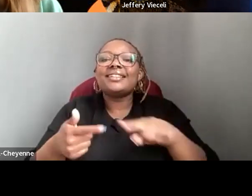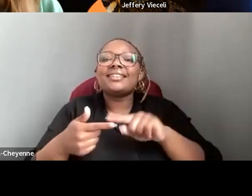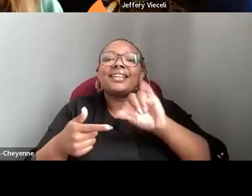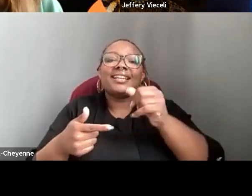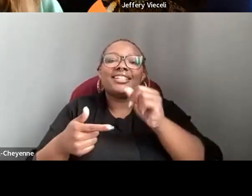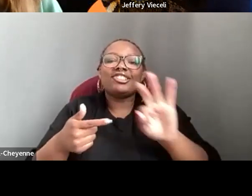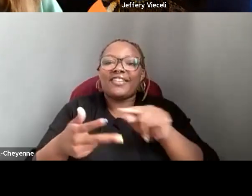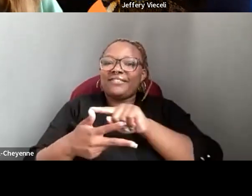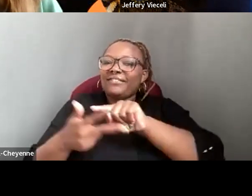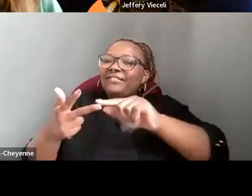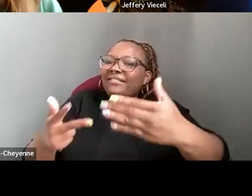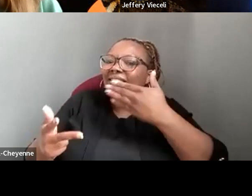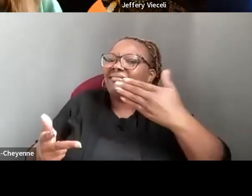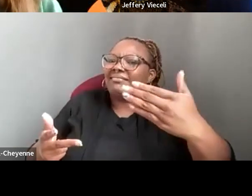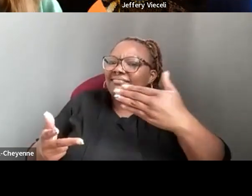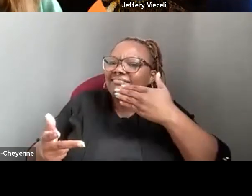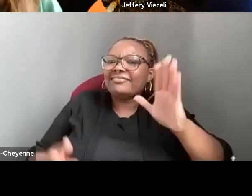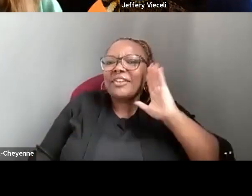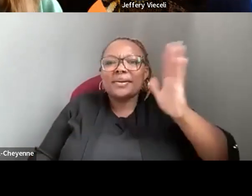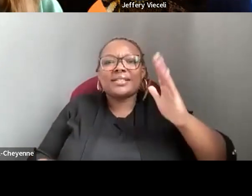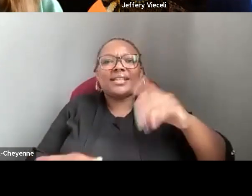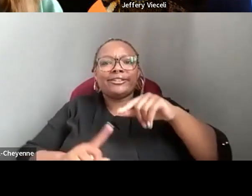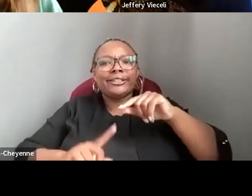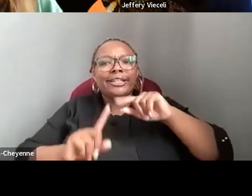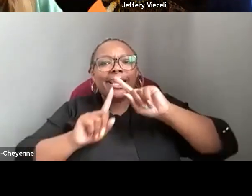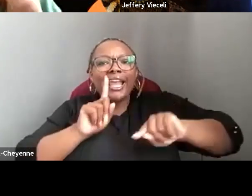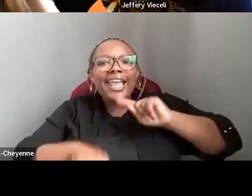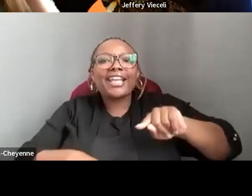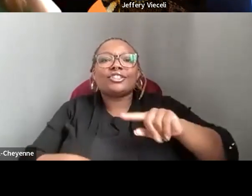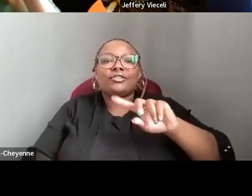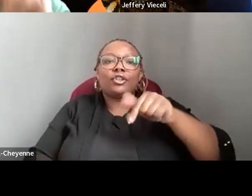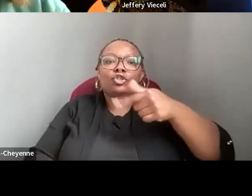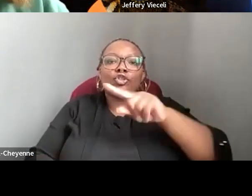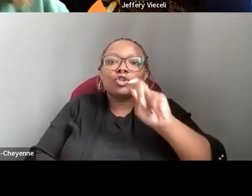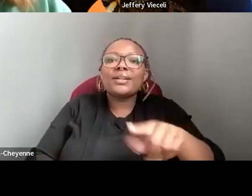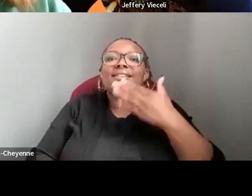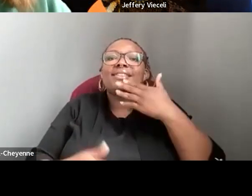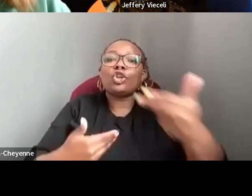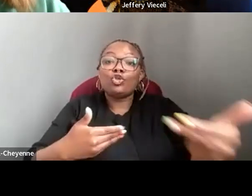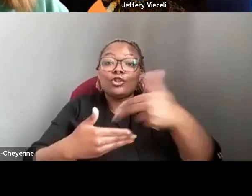and participating, and answering questions today. I want to thank all of you for joining this session today,